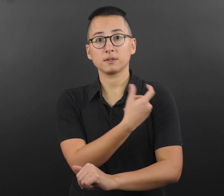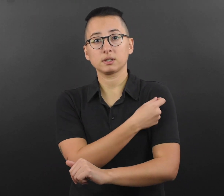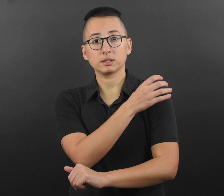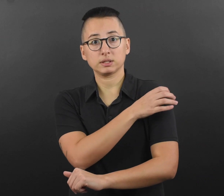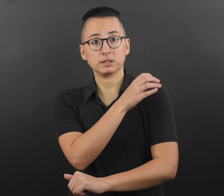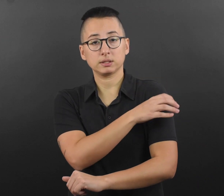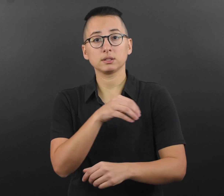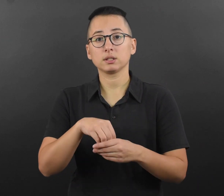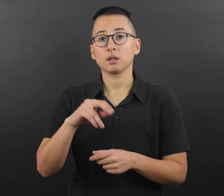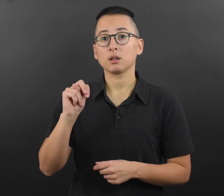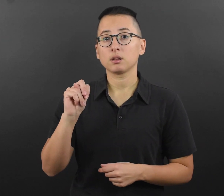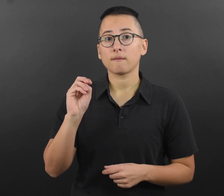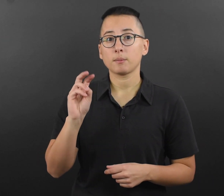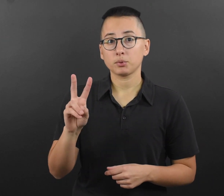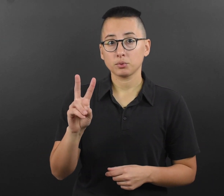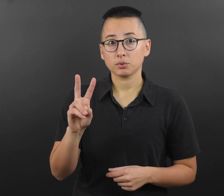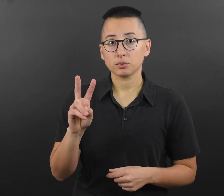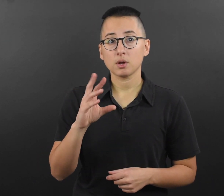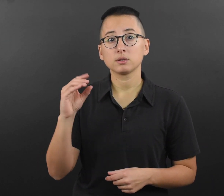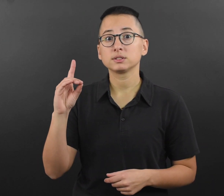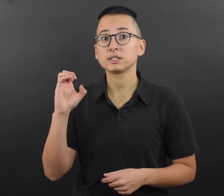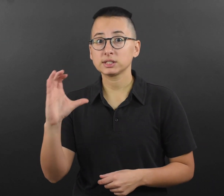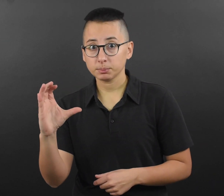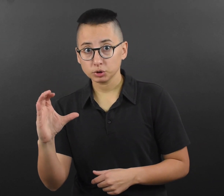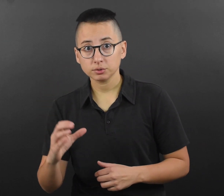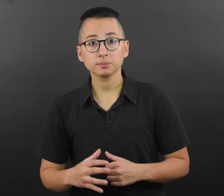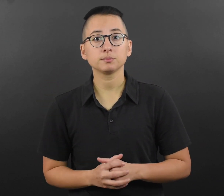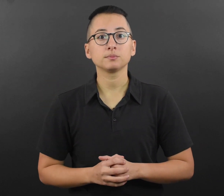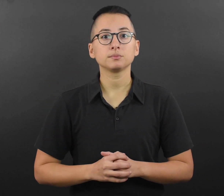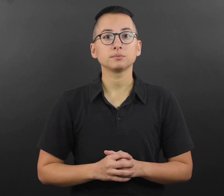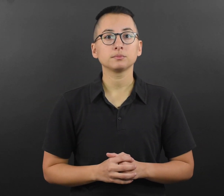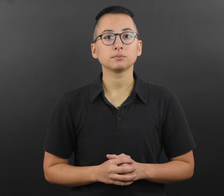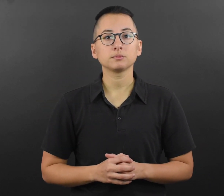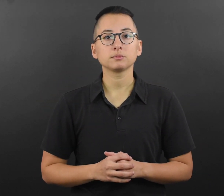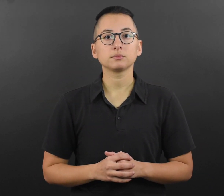departments are hosting more than 100 school vaccine clinics in November and December.